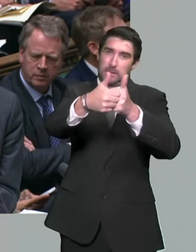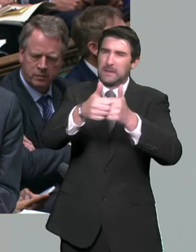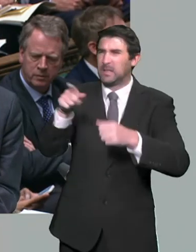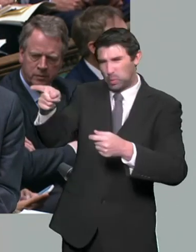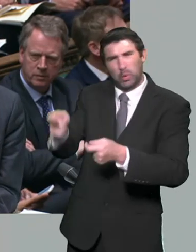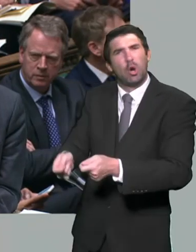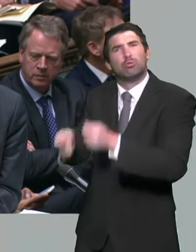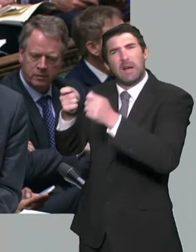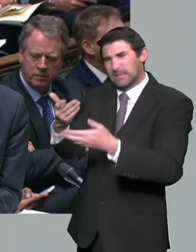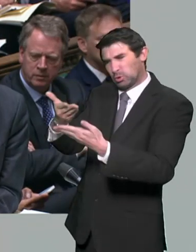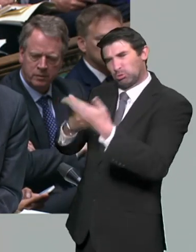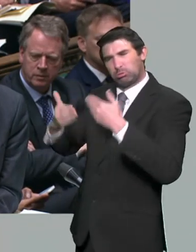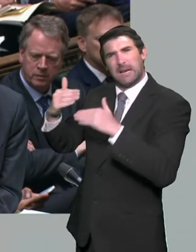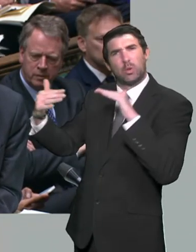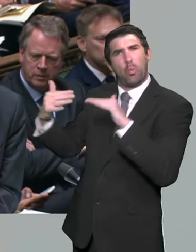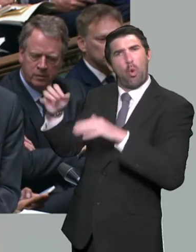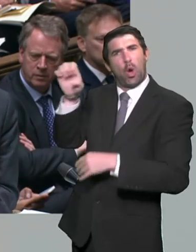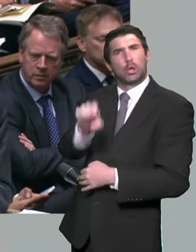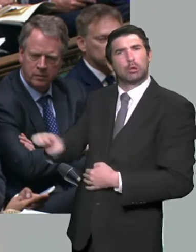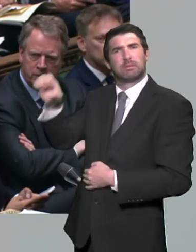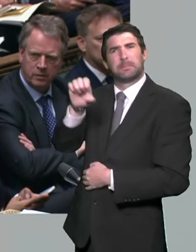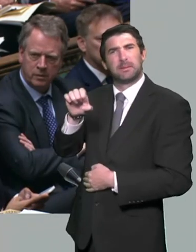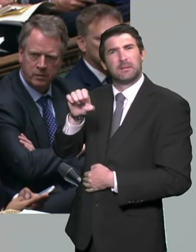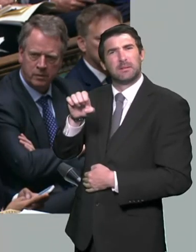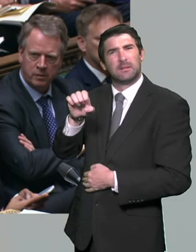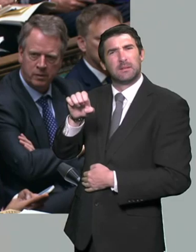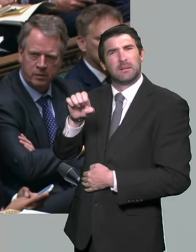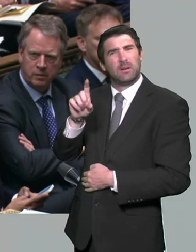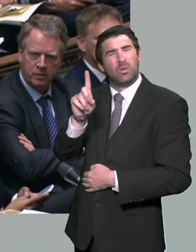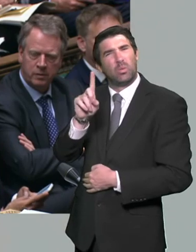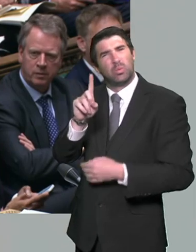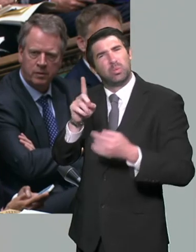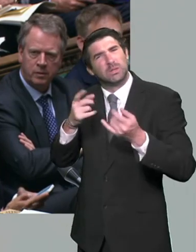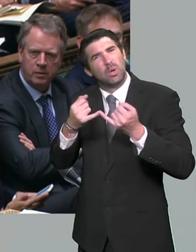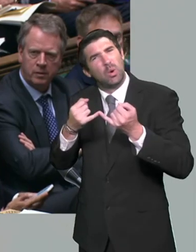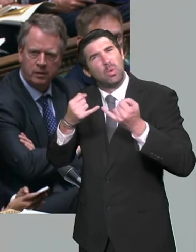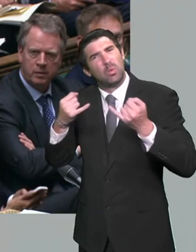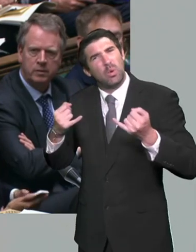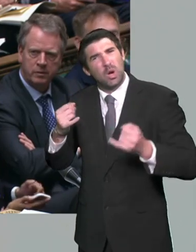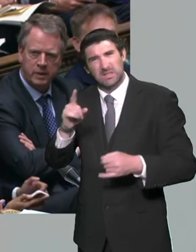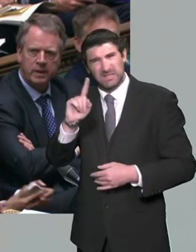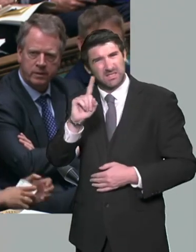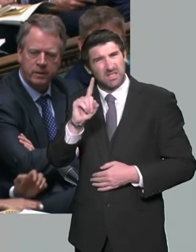What could be more foolish than a project that actually envisages trade barriers within